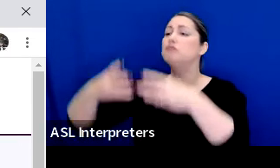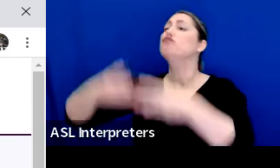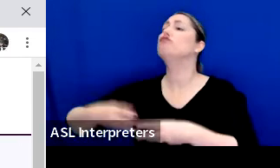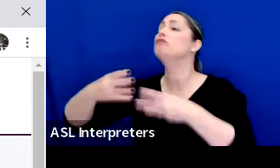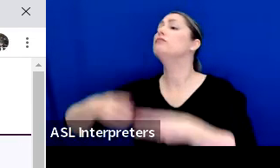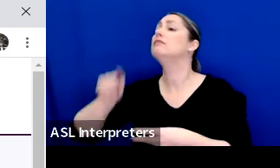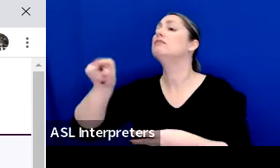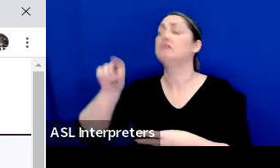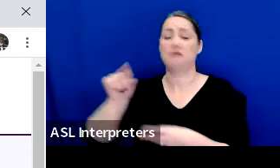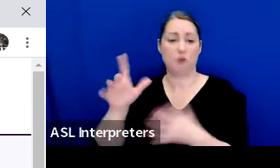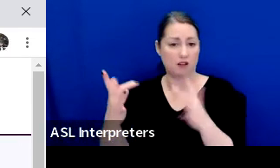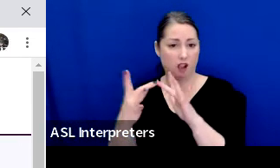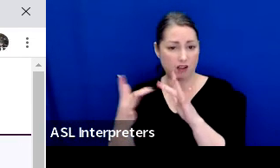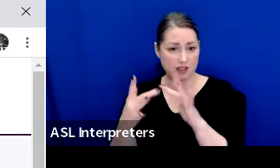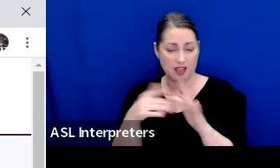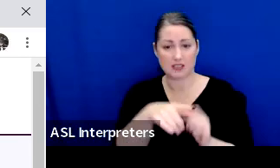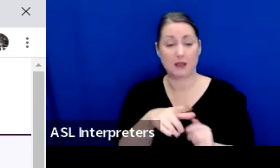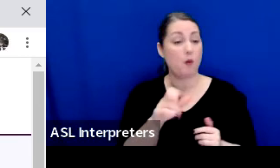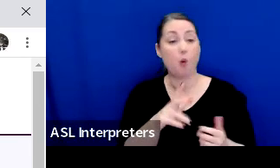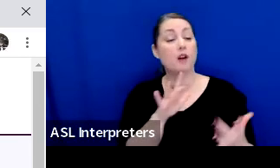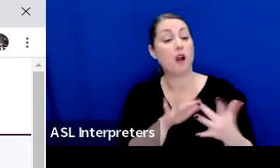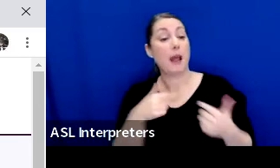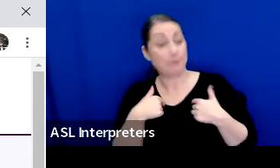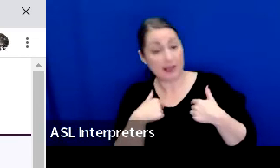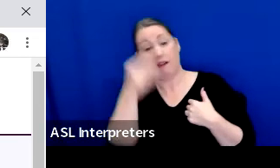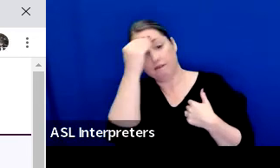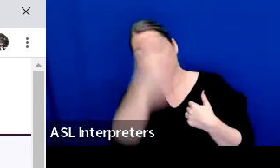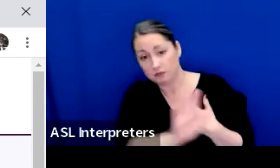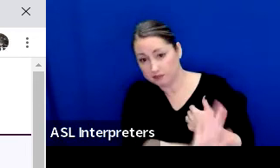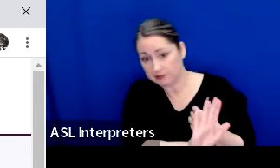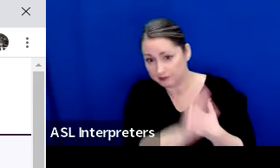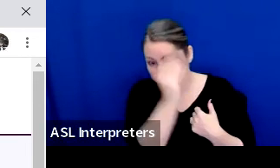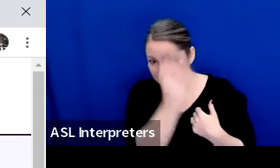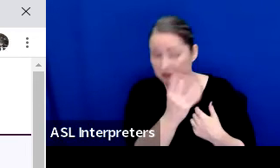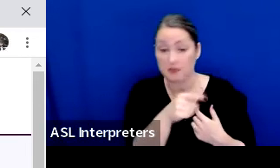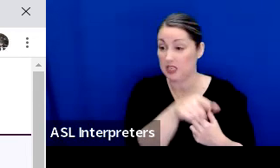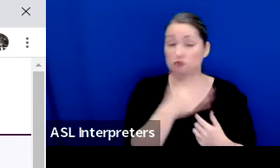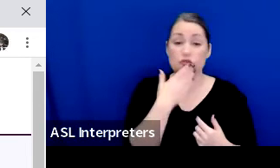we can give you that information. Larry is very responsive. If you email him with questions and